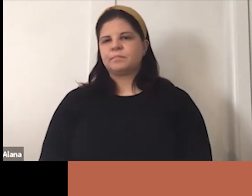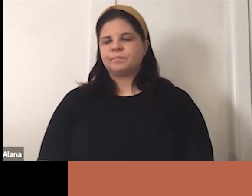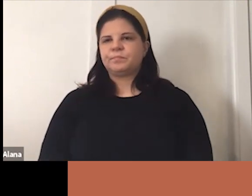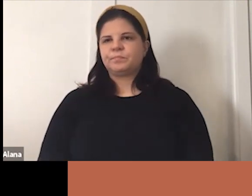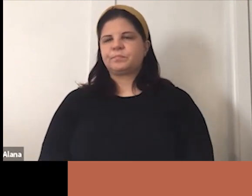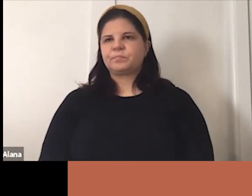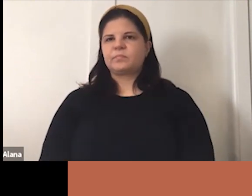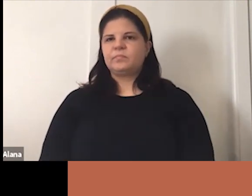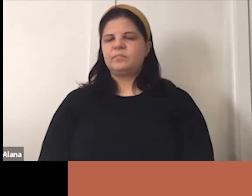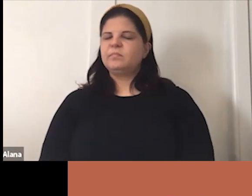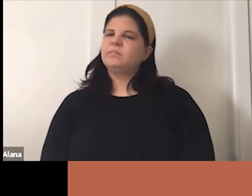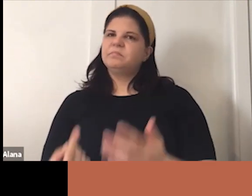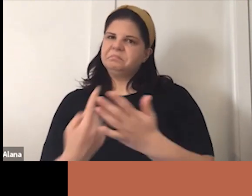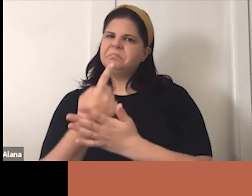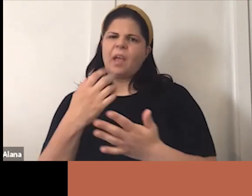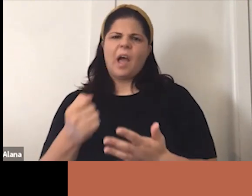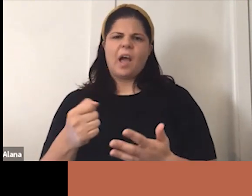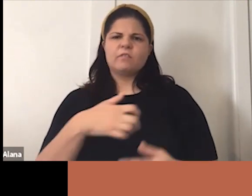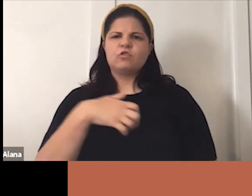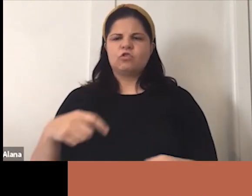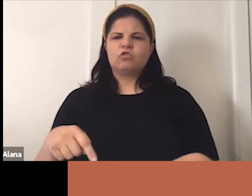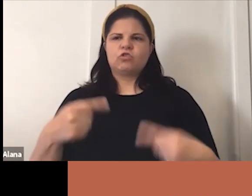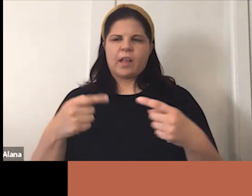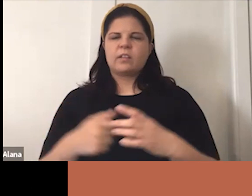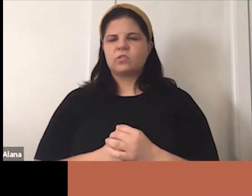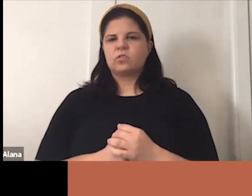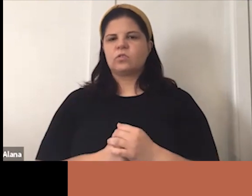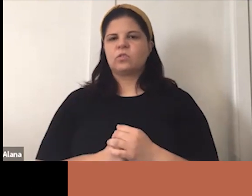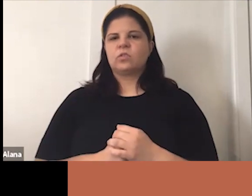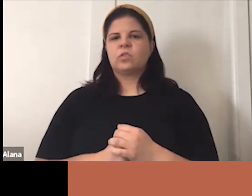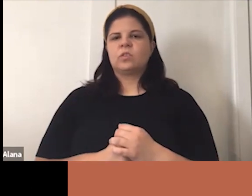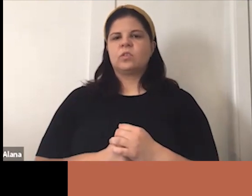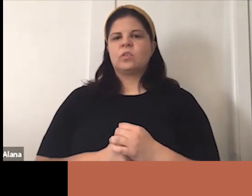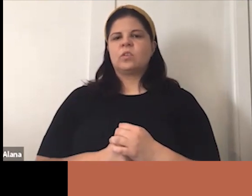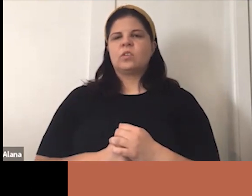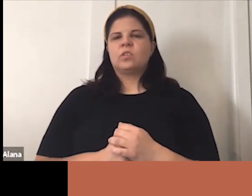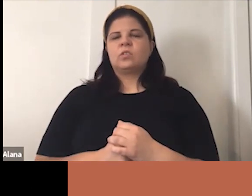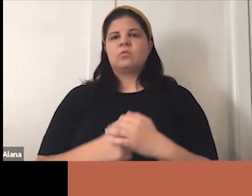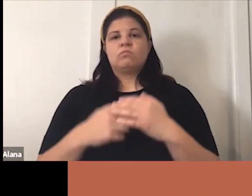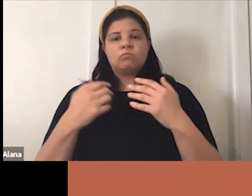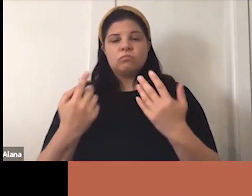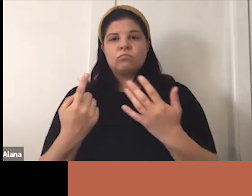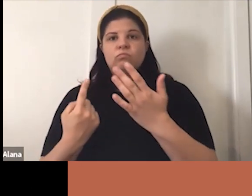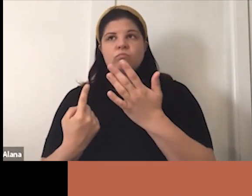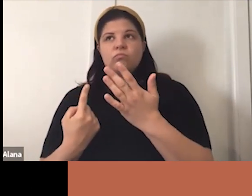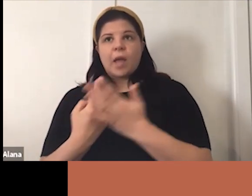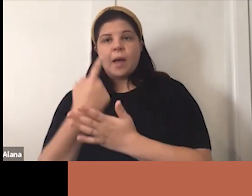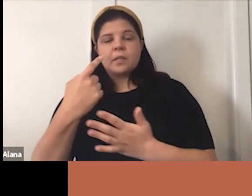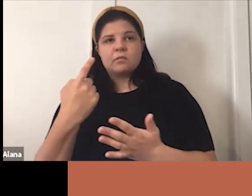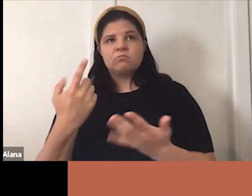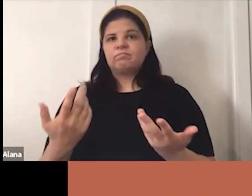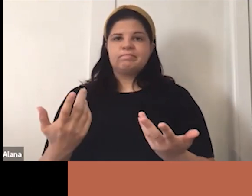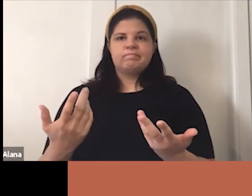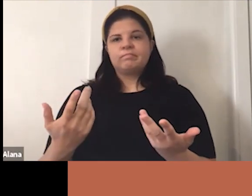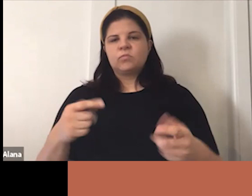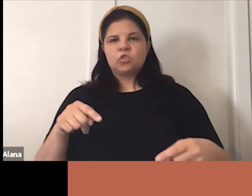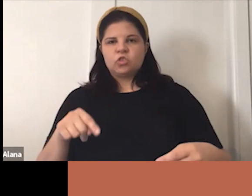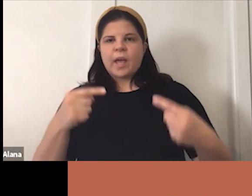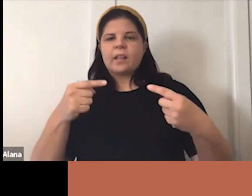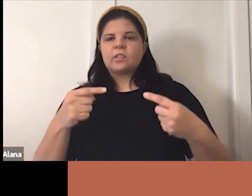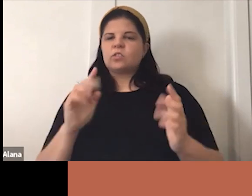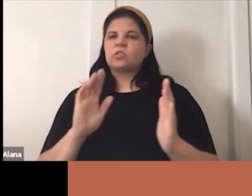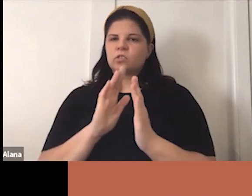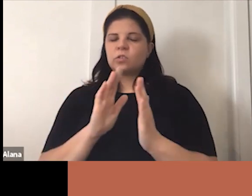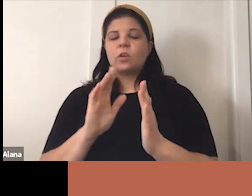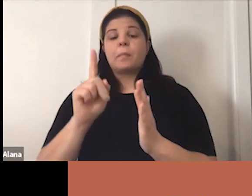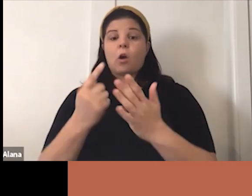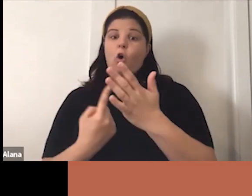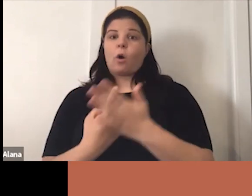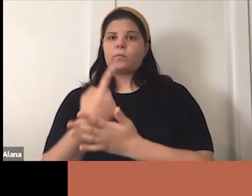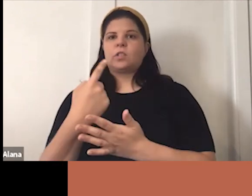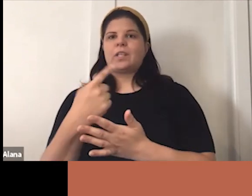And basically such opportunities are for access and diversity.